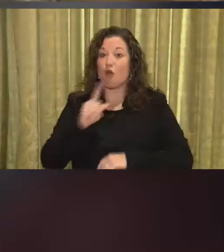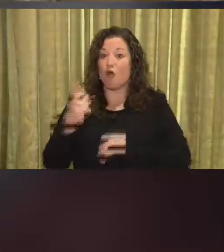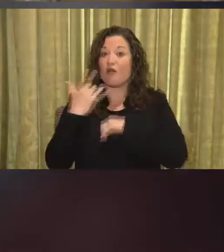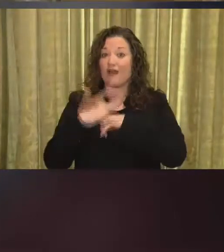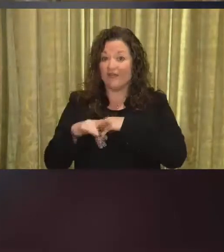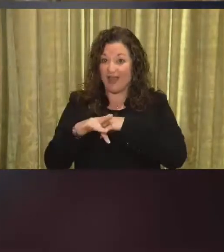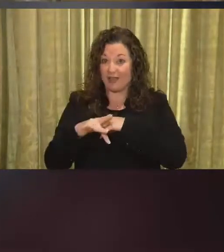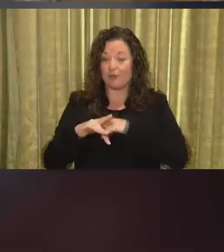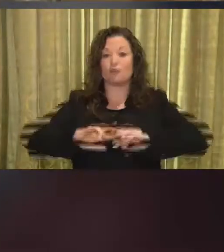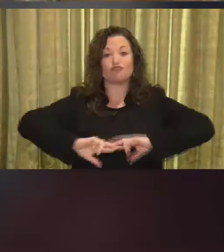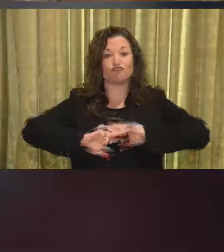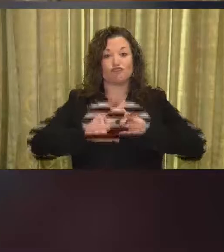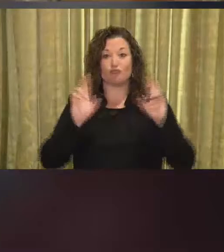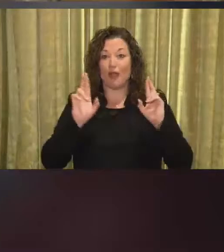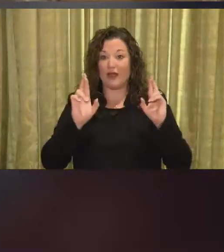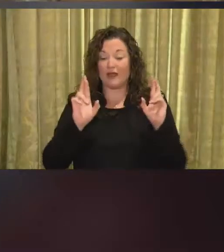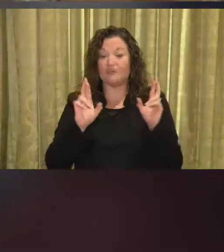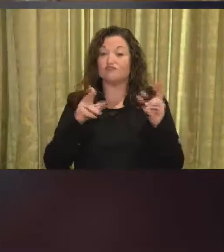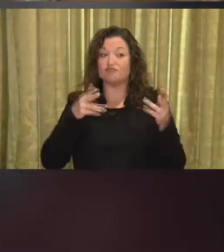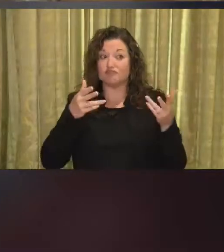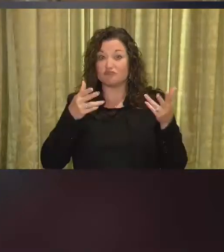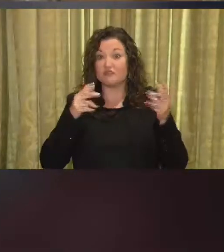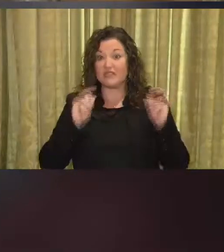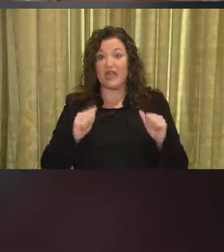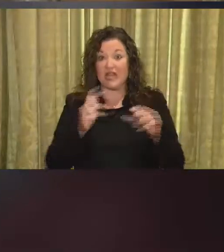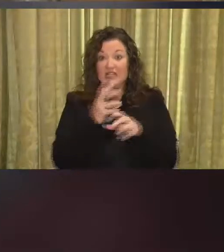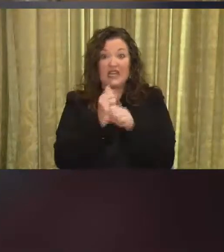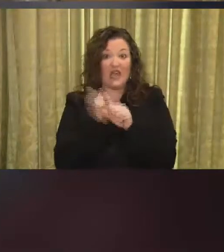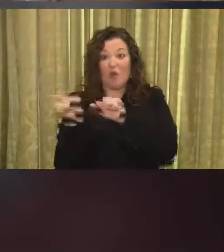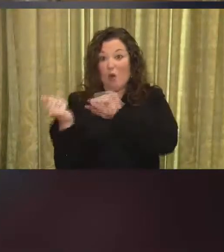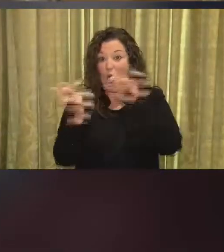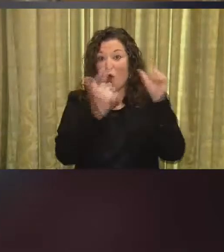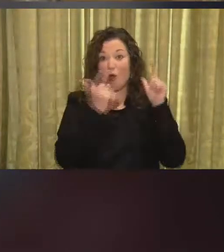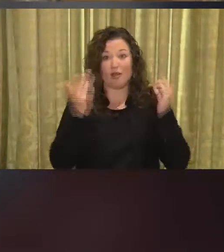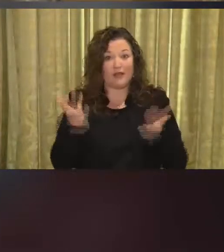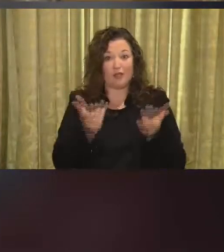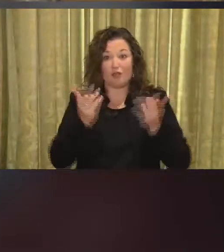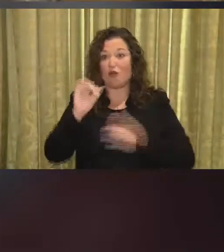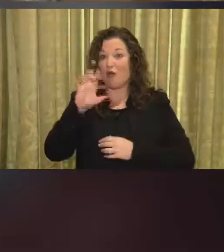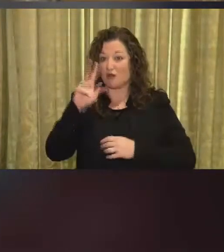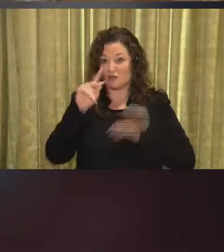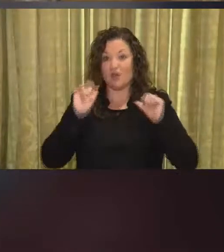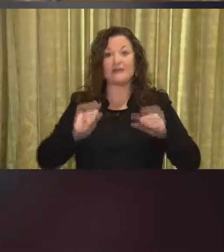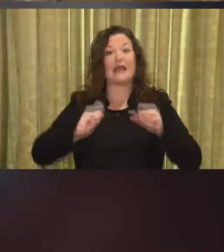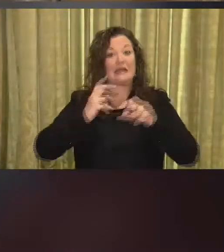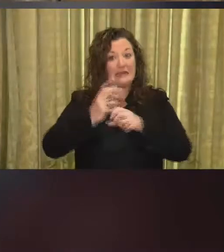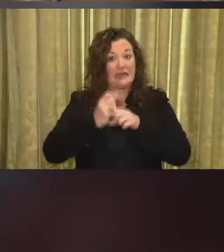ready and accessible by everyone in Arkansas. Vaccines are here and